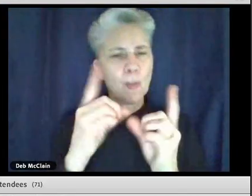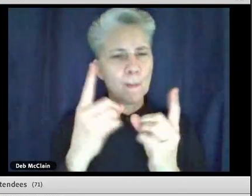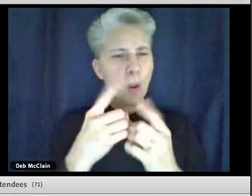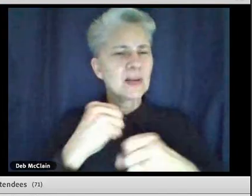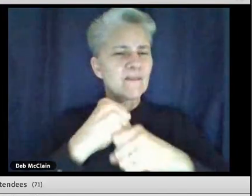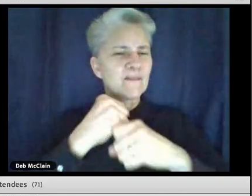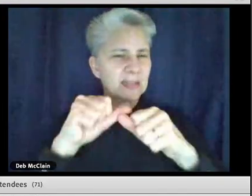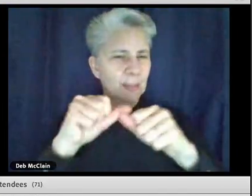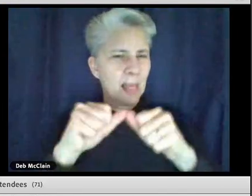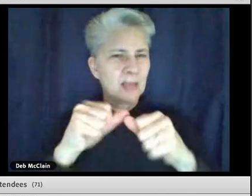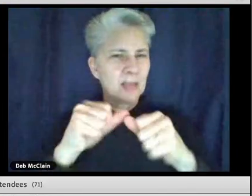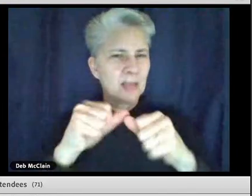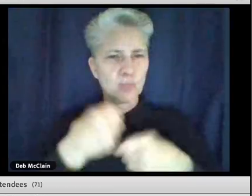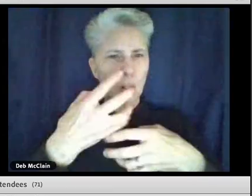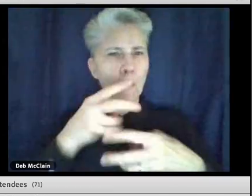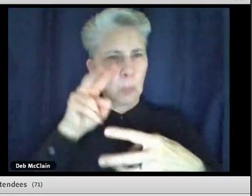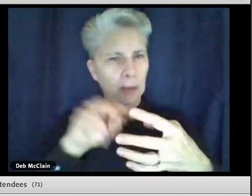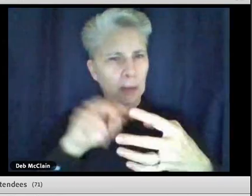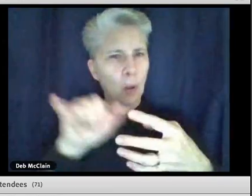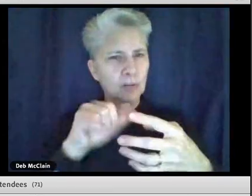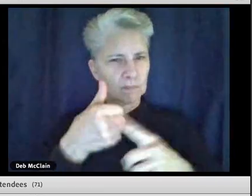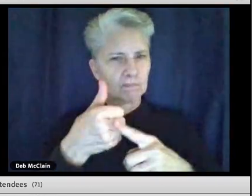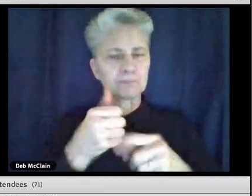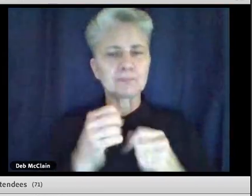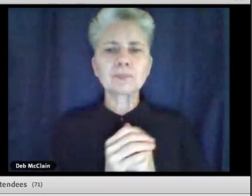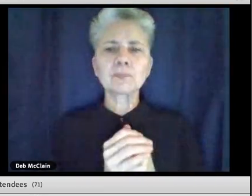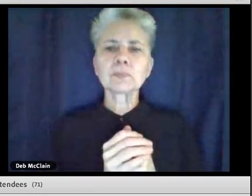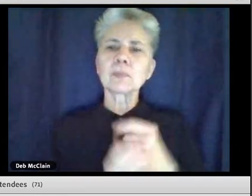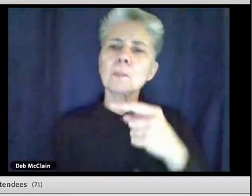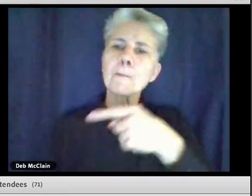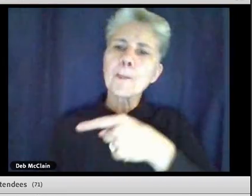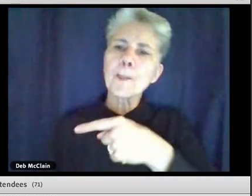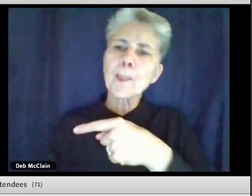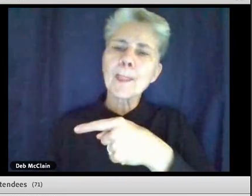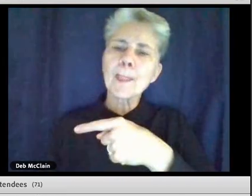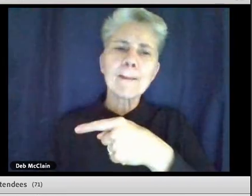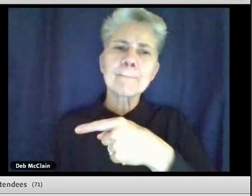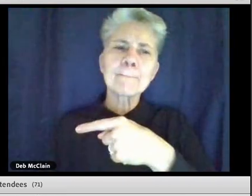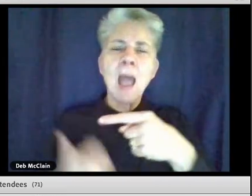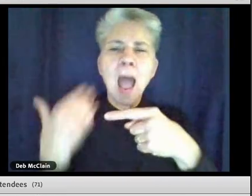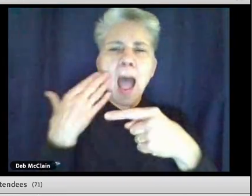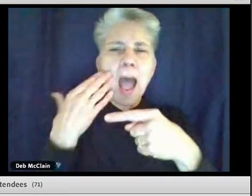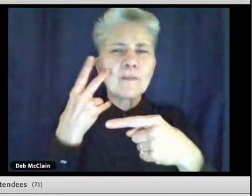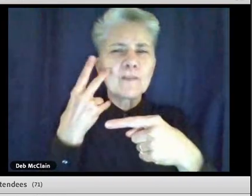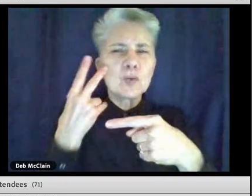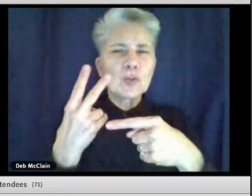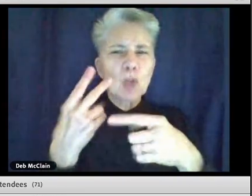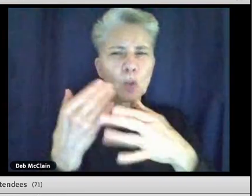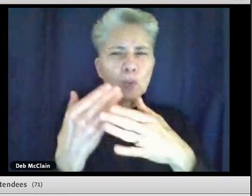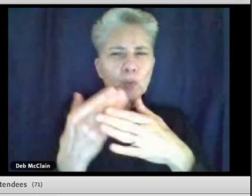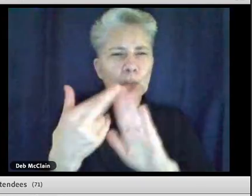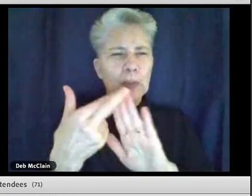you can go to as well. Okay. I don't know if you saw these new guidelines from President Trump.